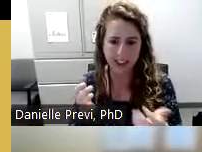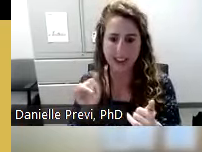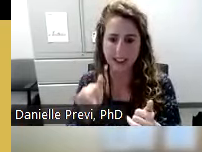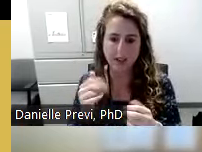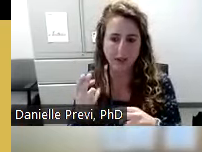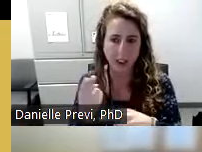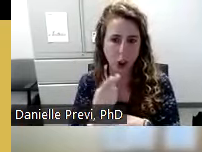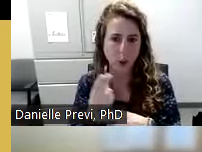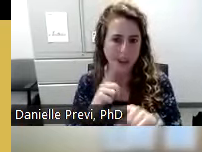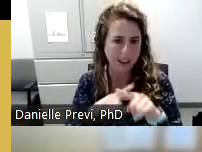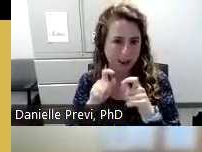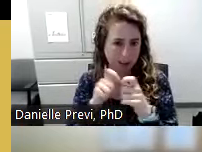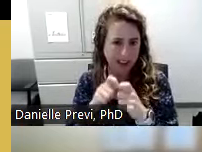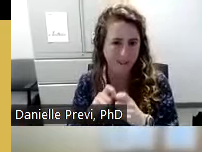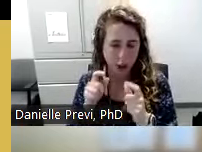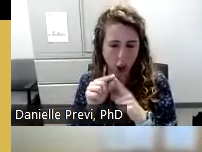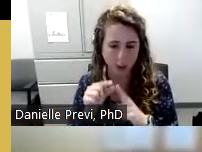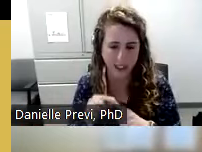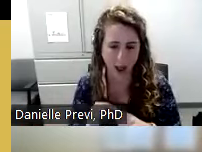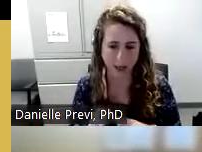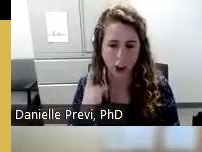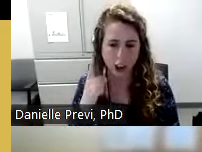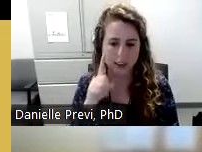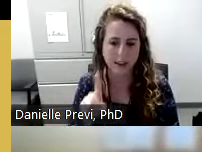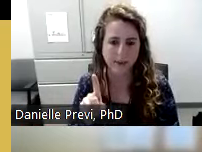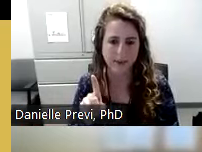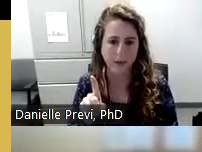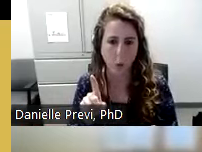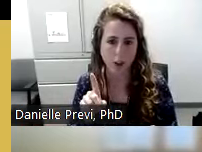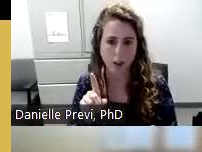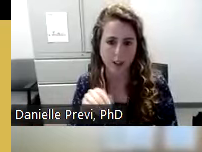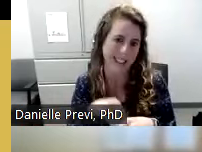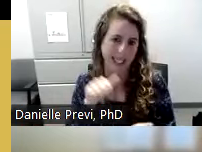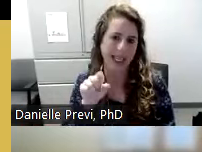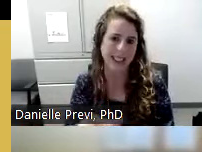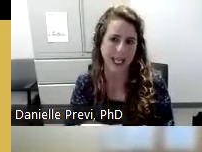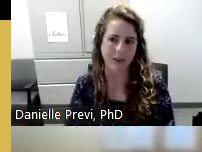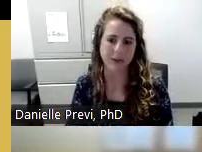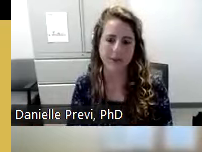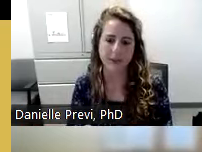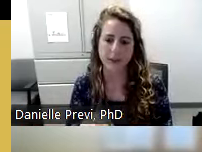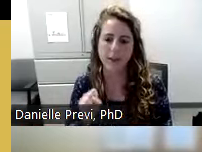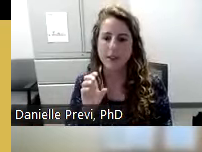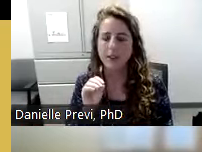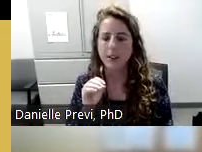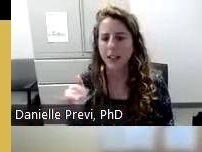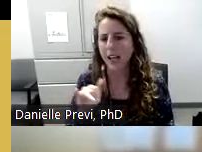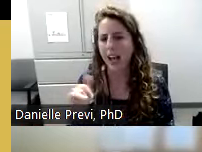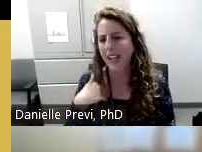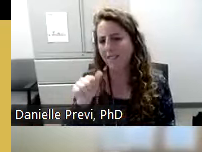deaf therapy services that use very specific terminology specific for therapy in American